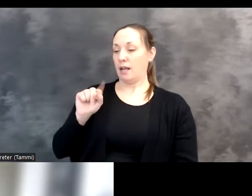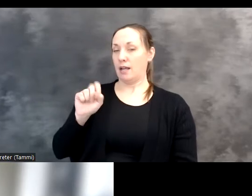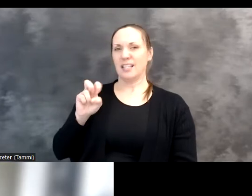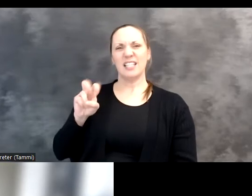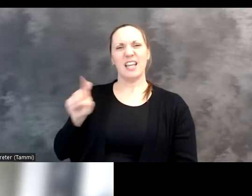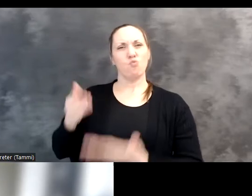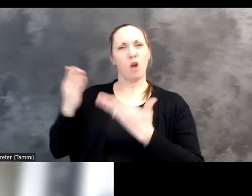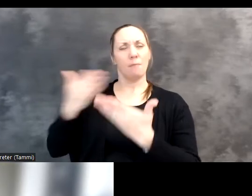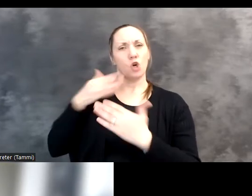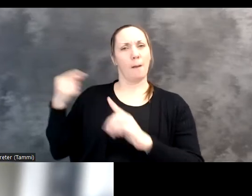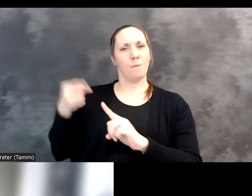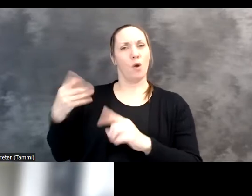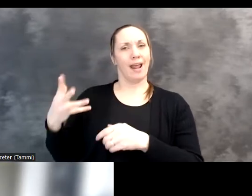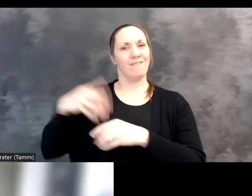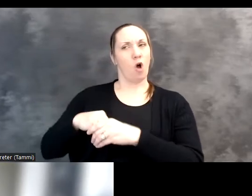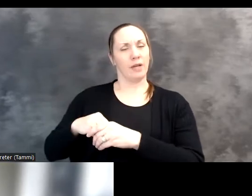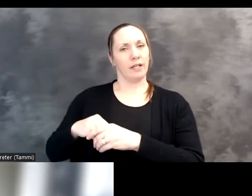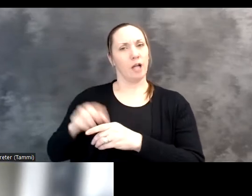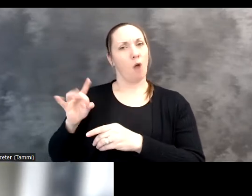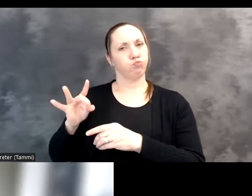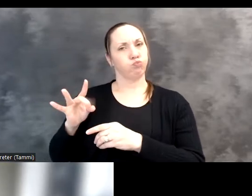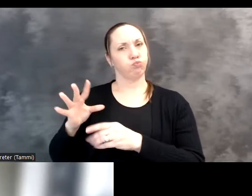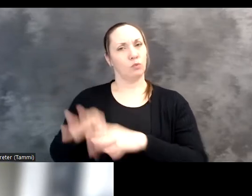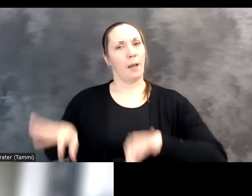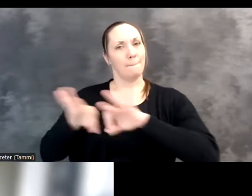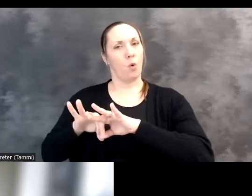and here we go back to the point that